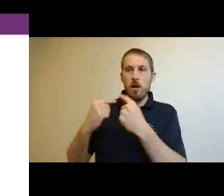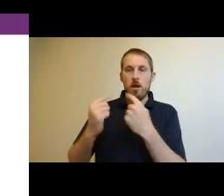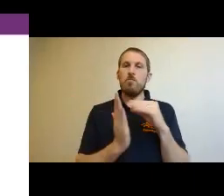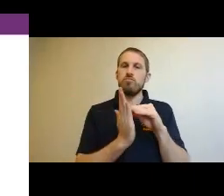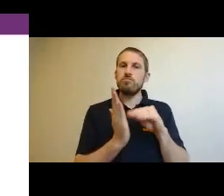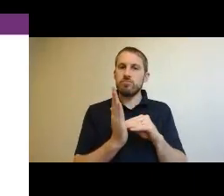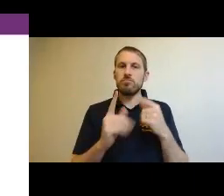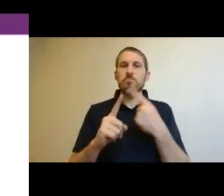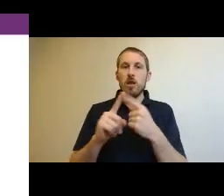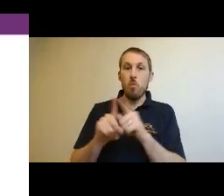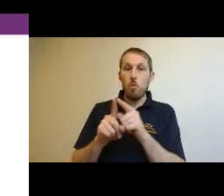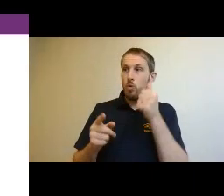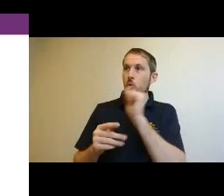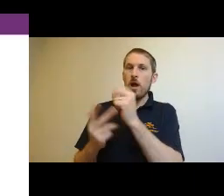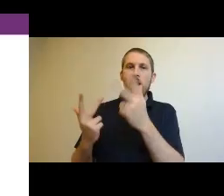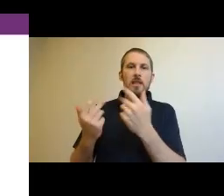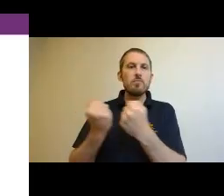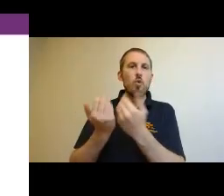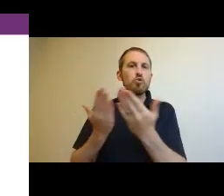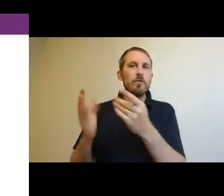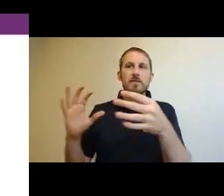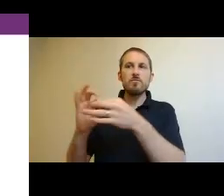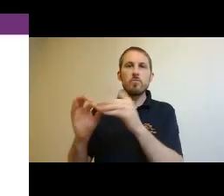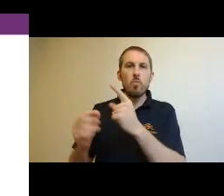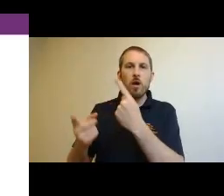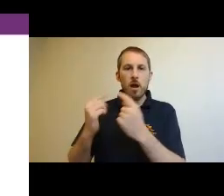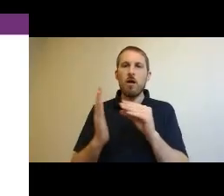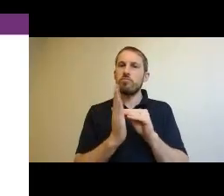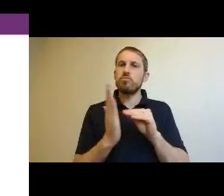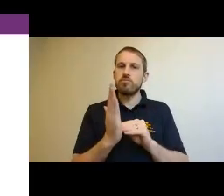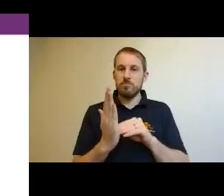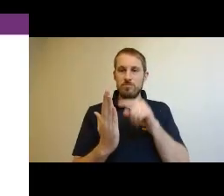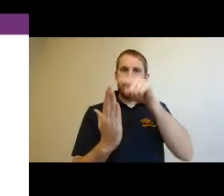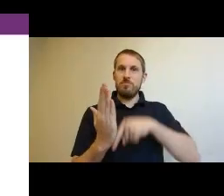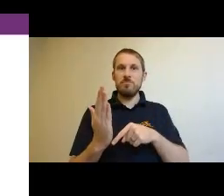services or systems. It's about building a clear picture of what's happening